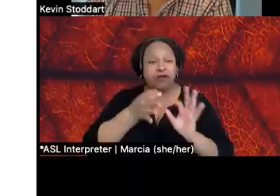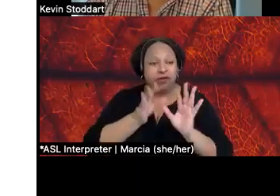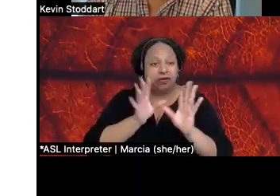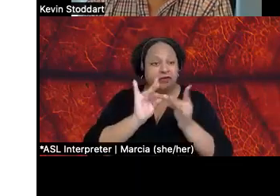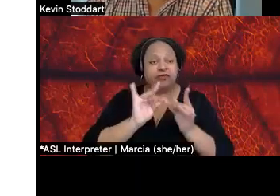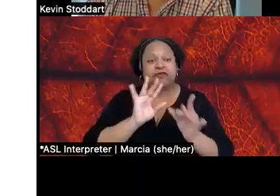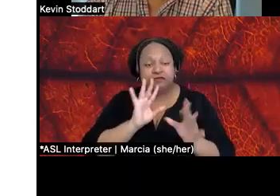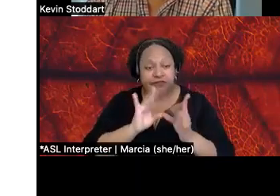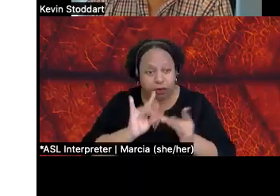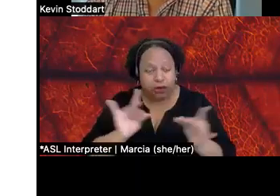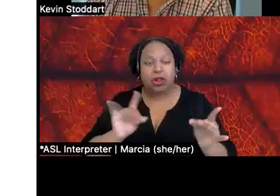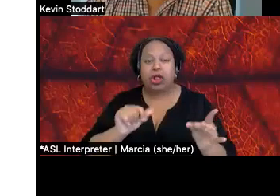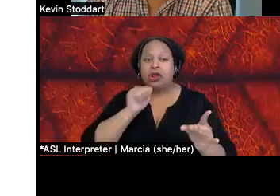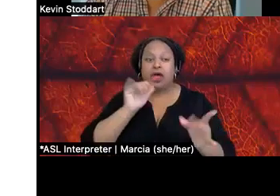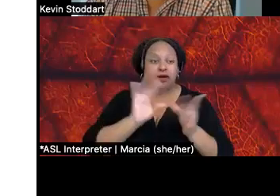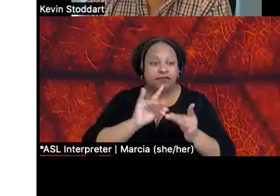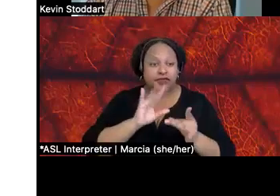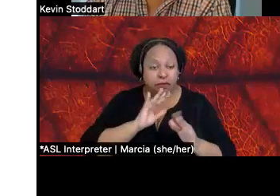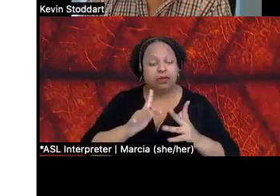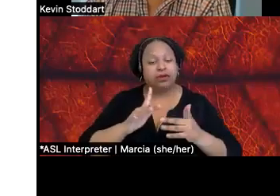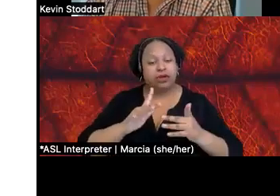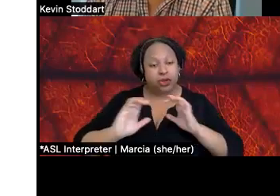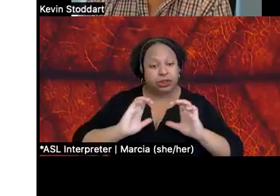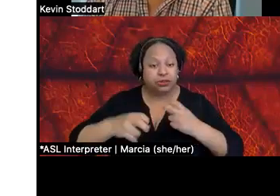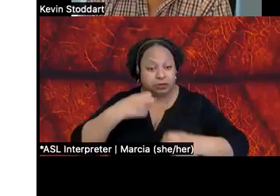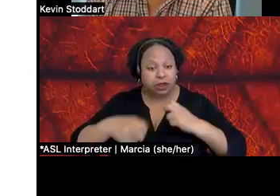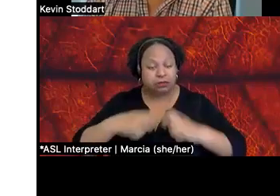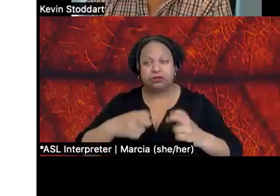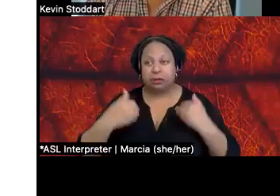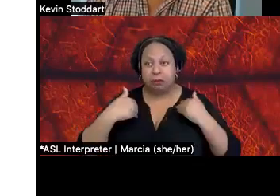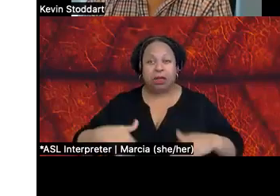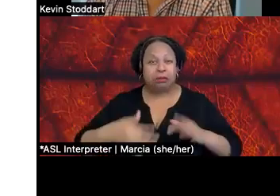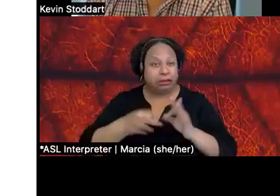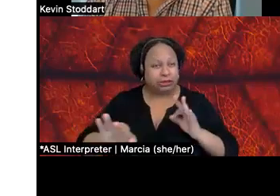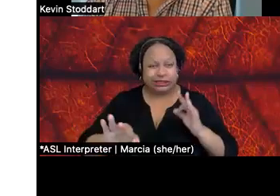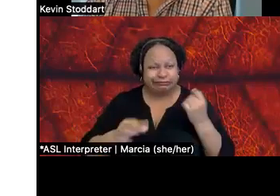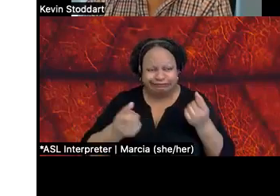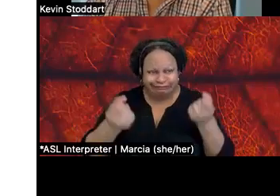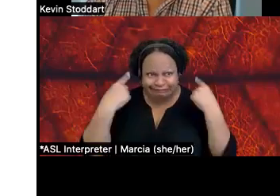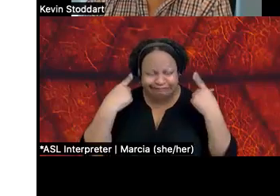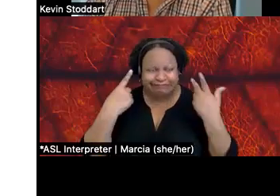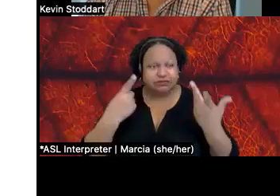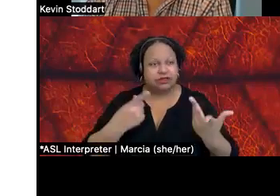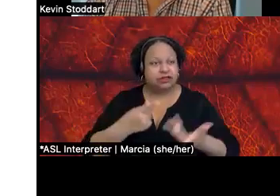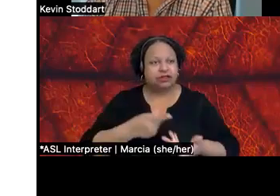Problems with body language, deficits are under an understanding and use